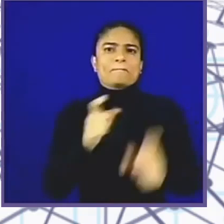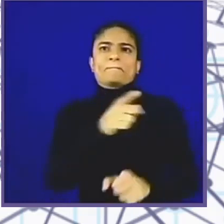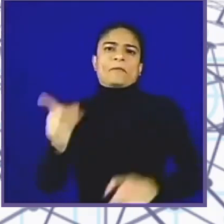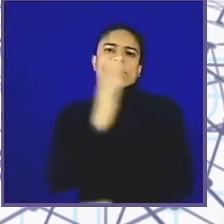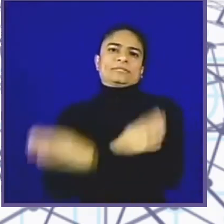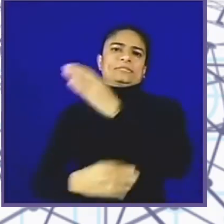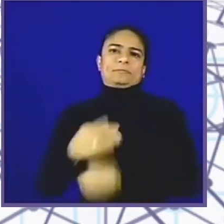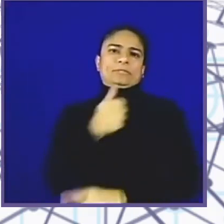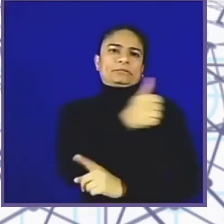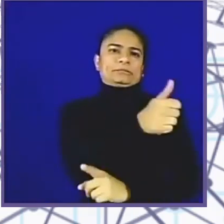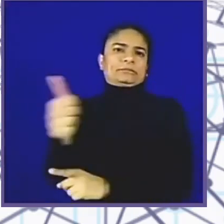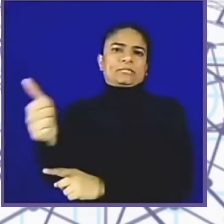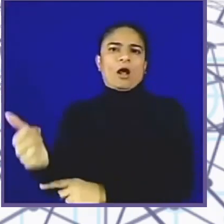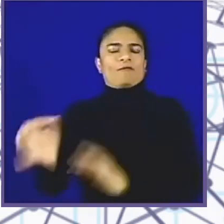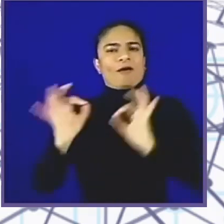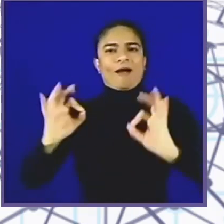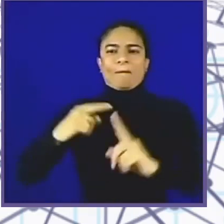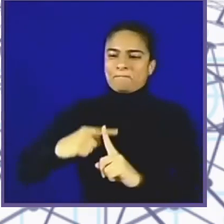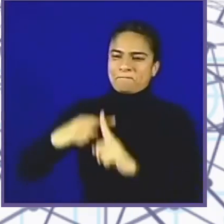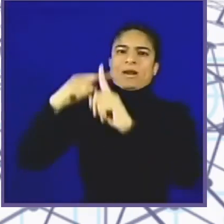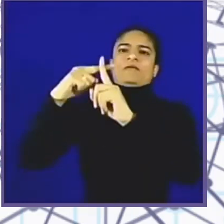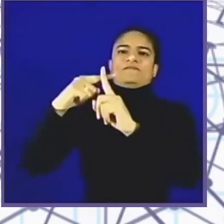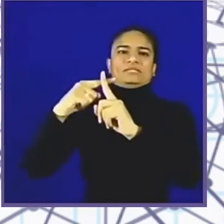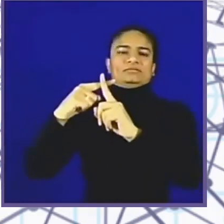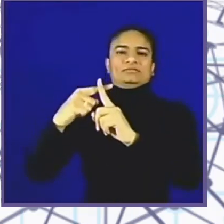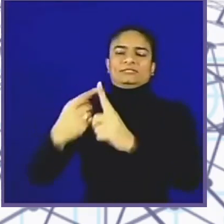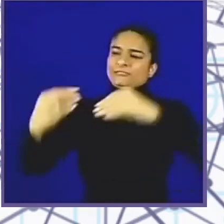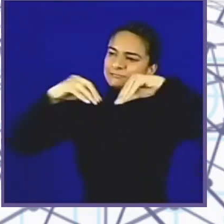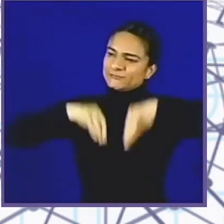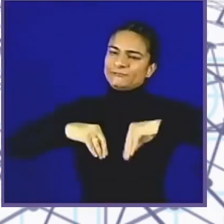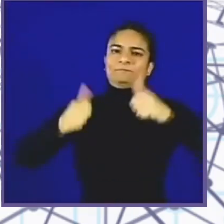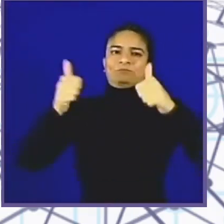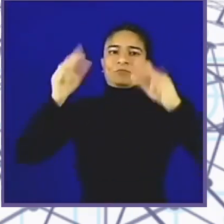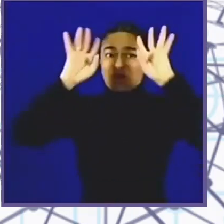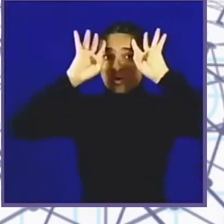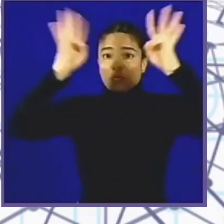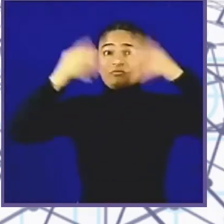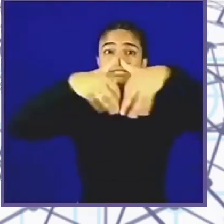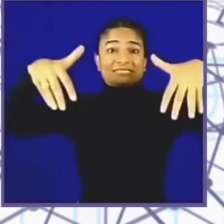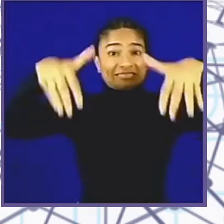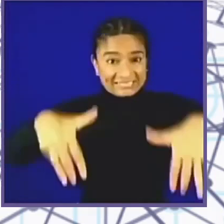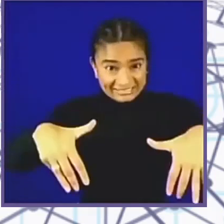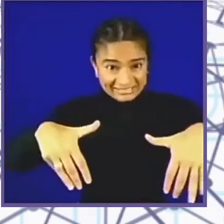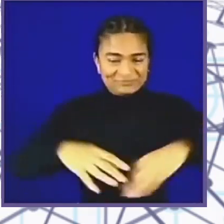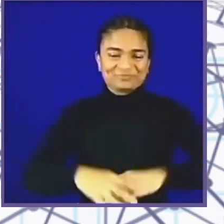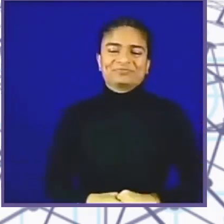And because I was given five minutes only for this talk, I want to leave each one